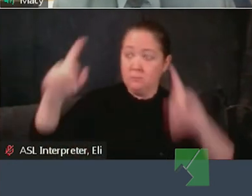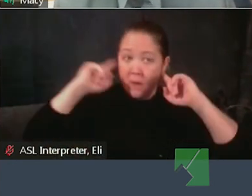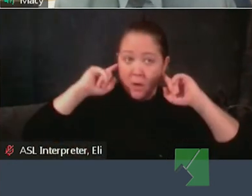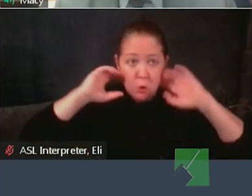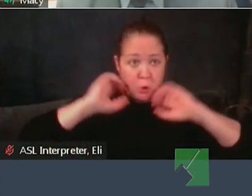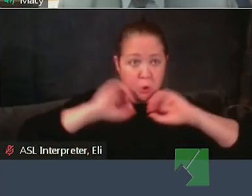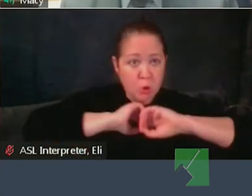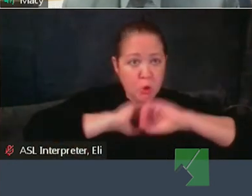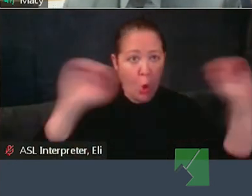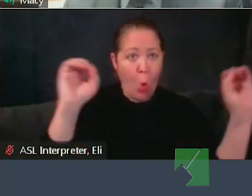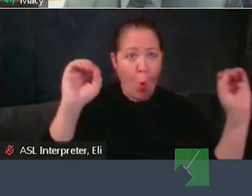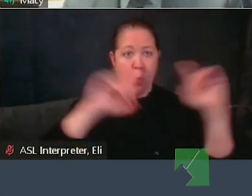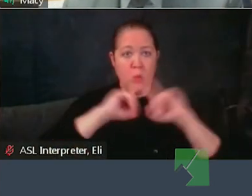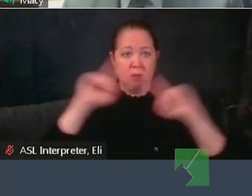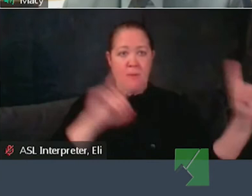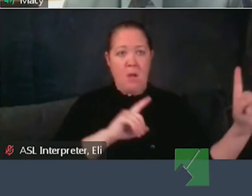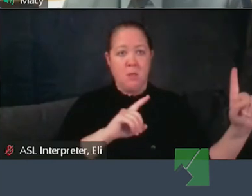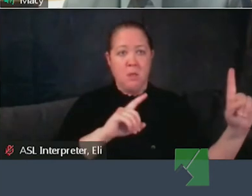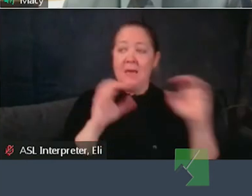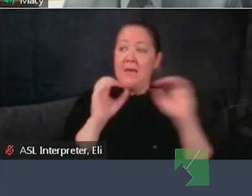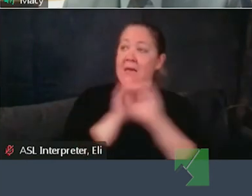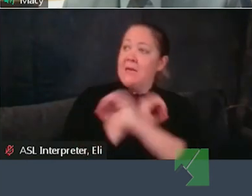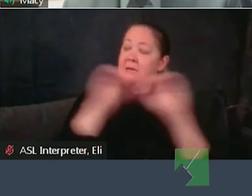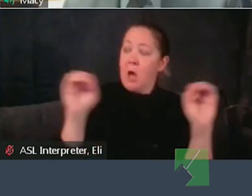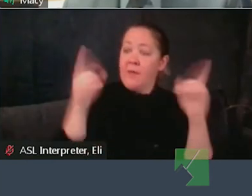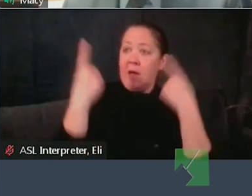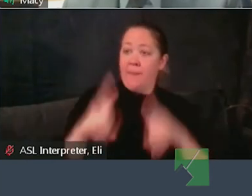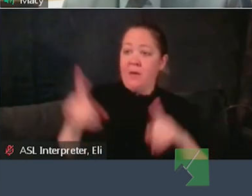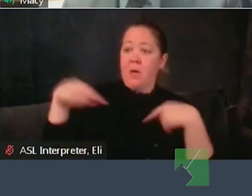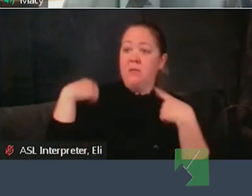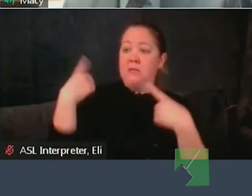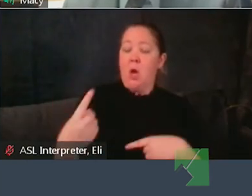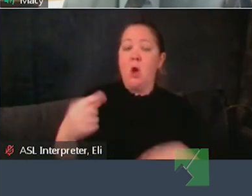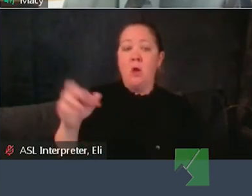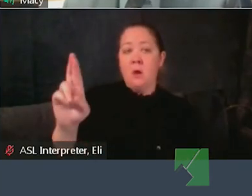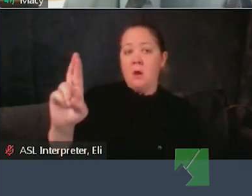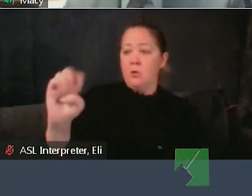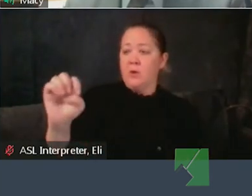nothing to have until Regina Brian went across the street in September of 2020.